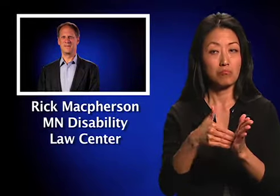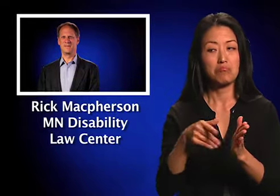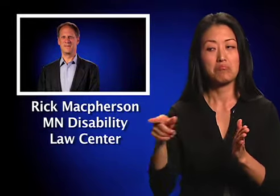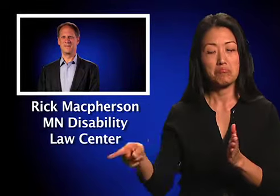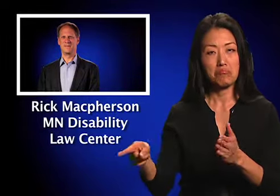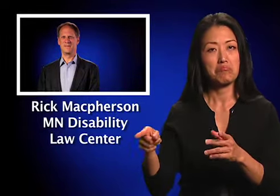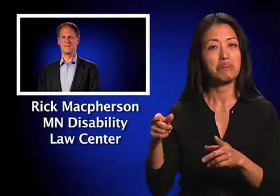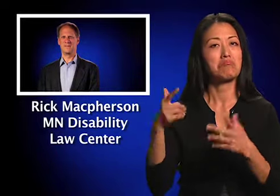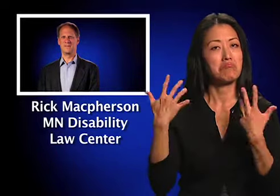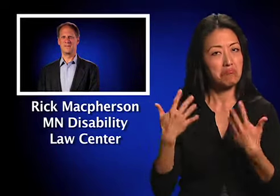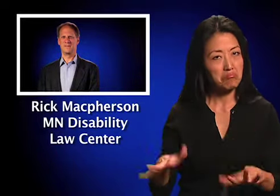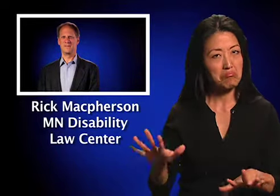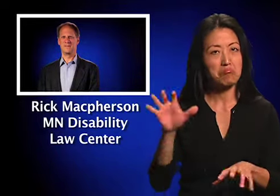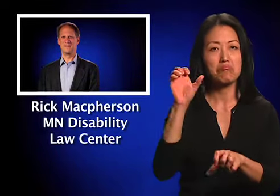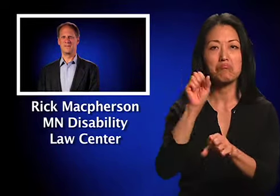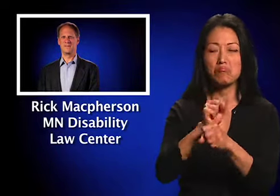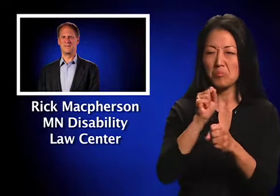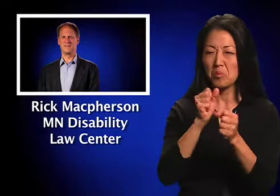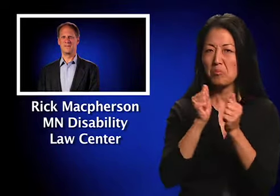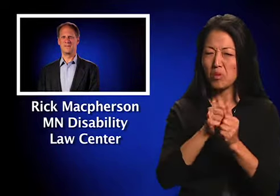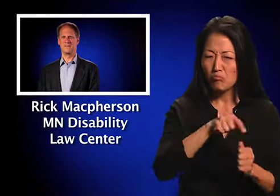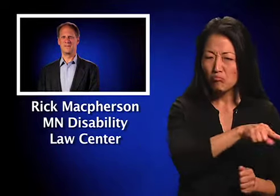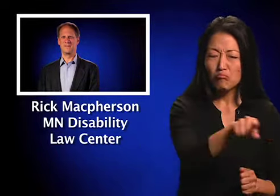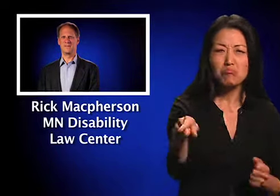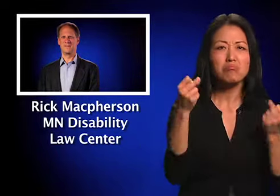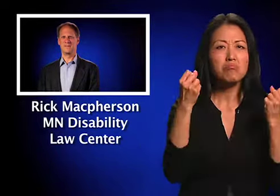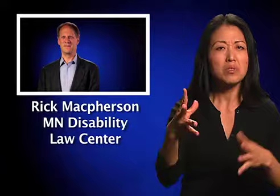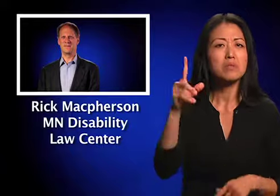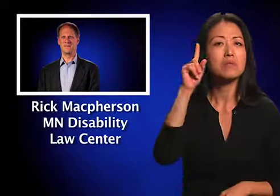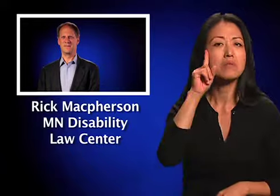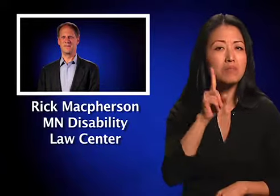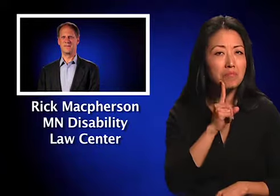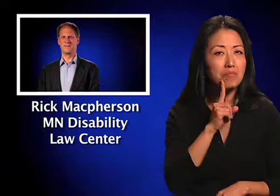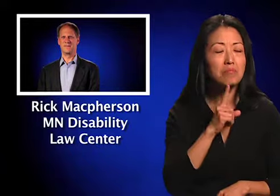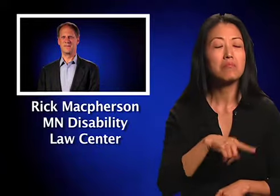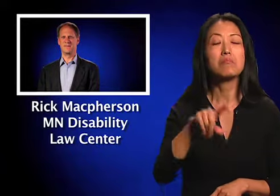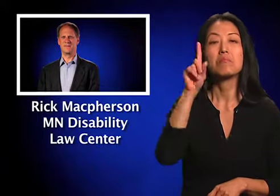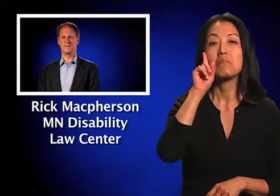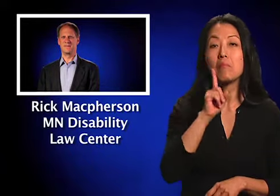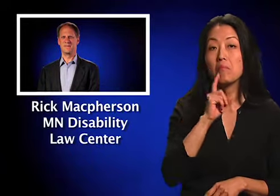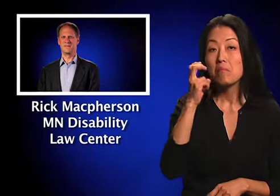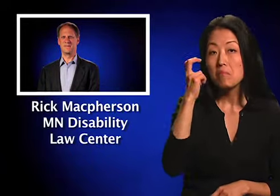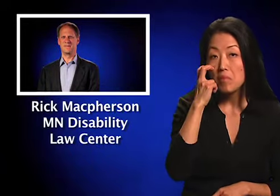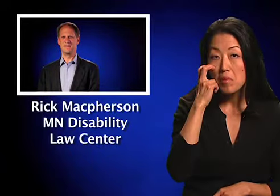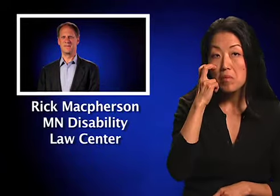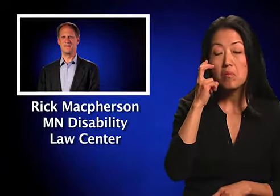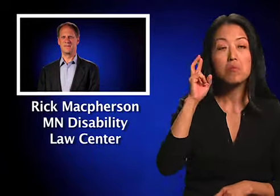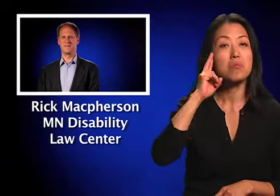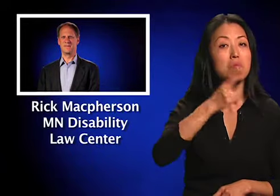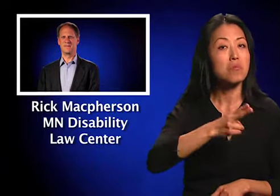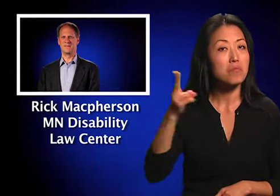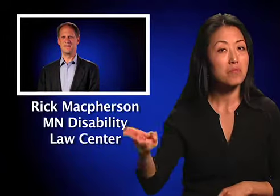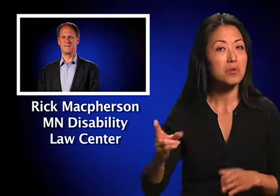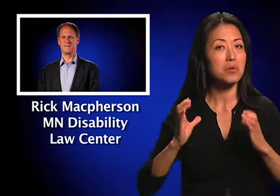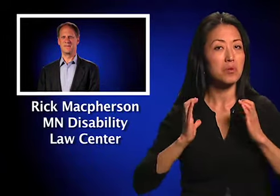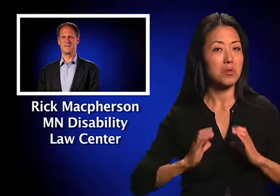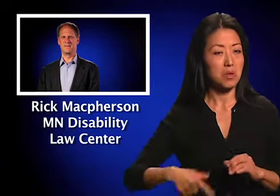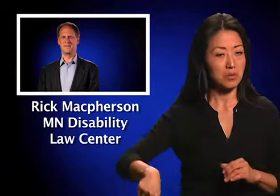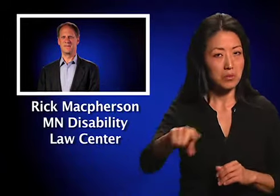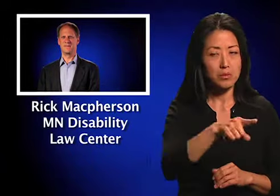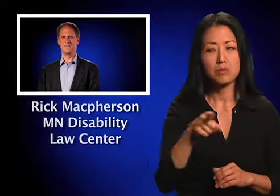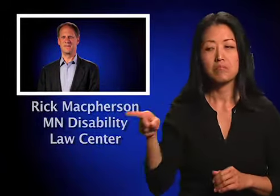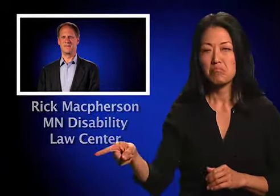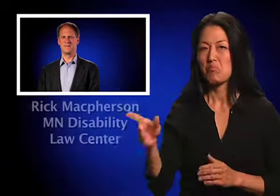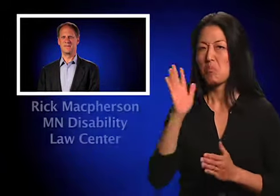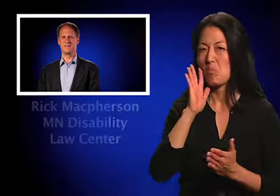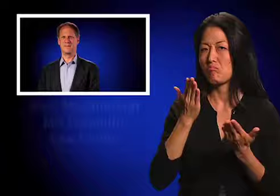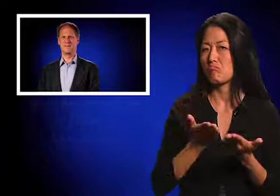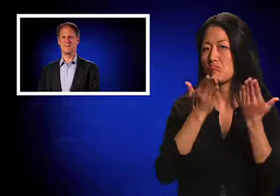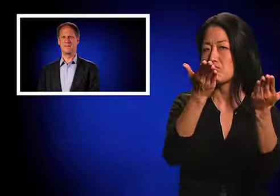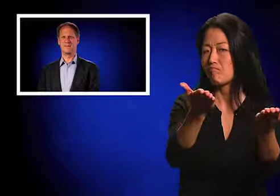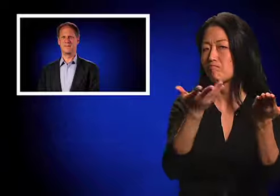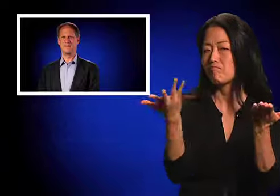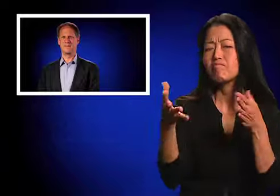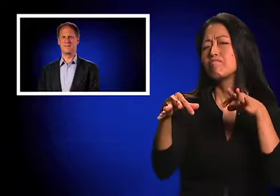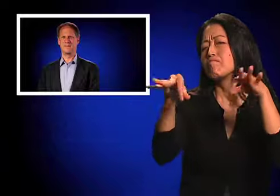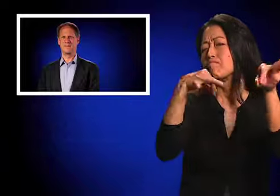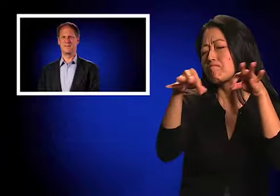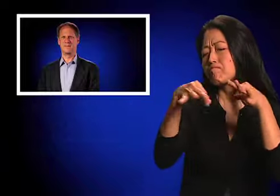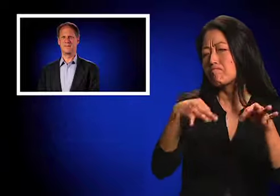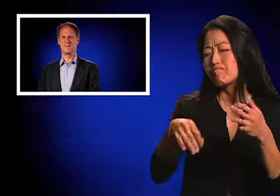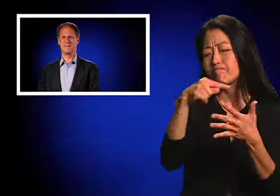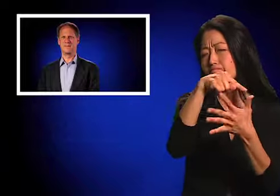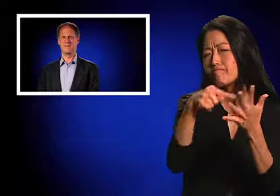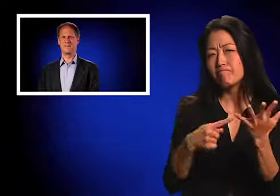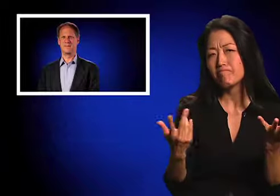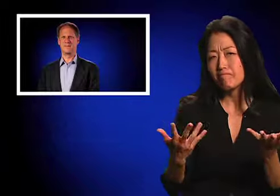offered this explanation.